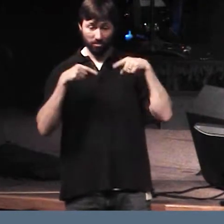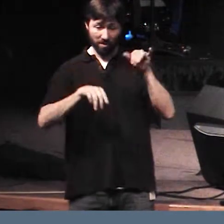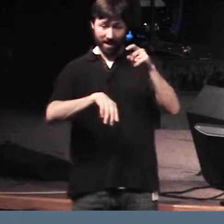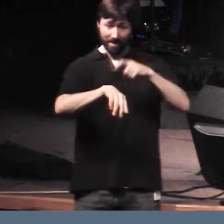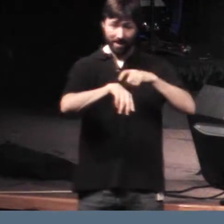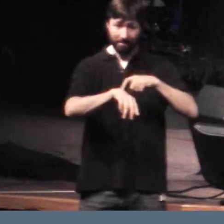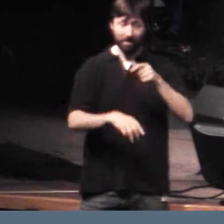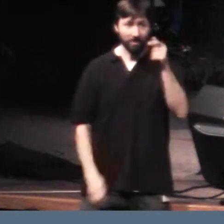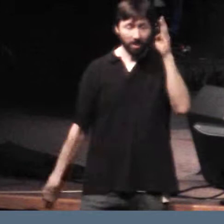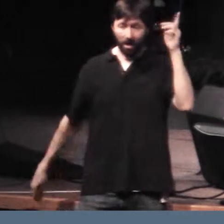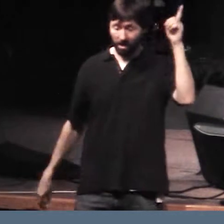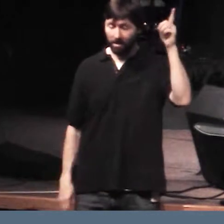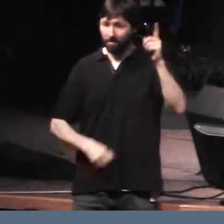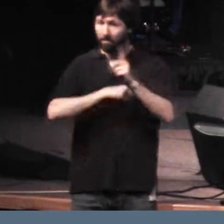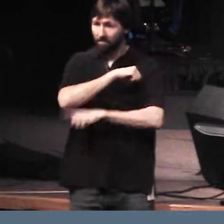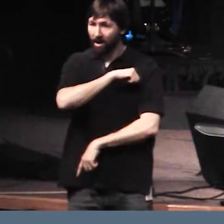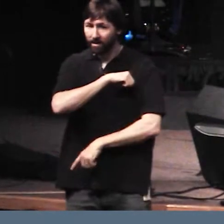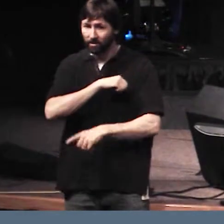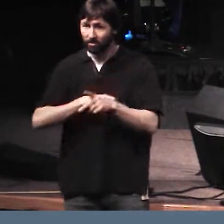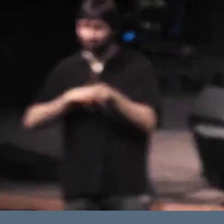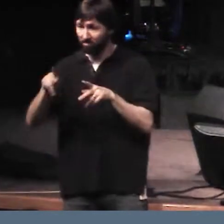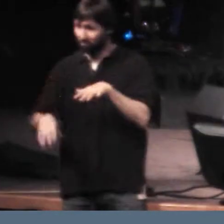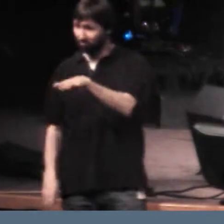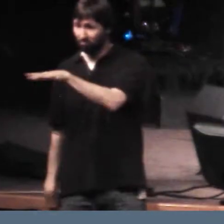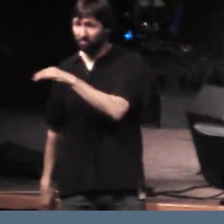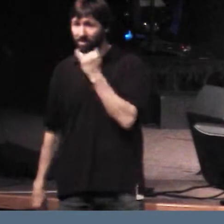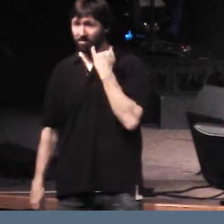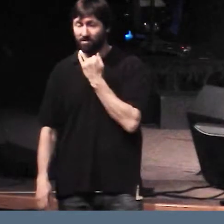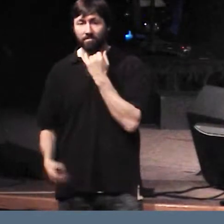where God actually punished His nation, the nation Israel - that happened many many different ways